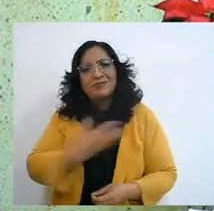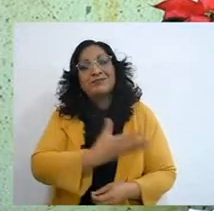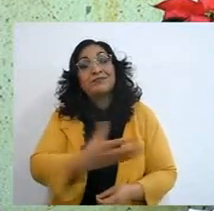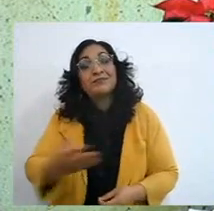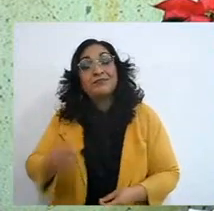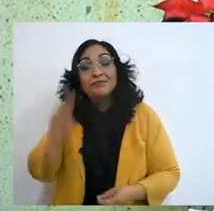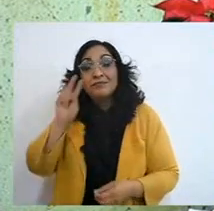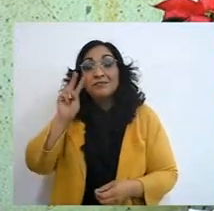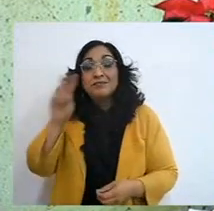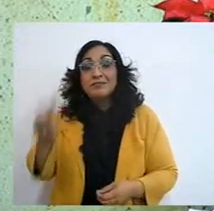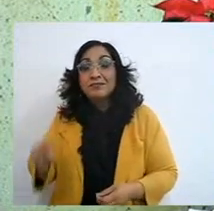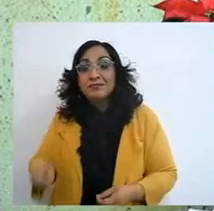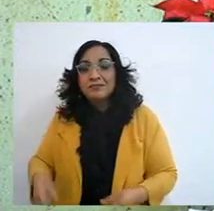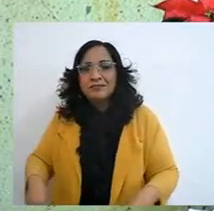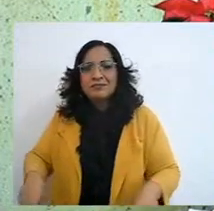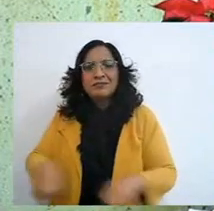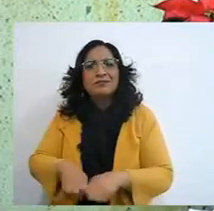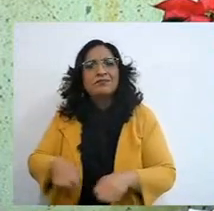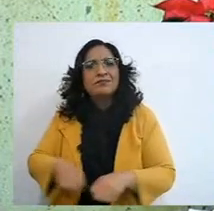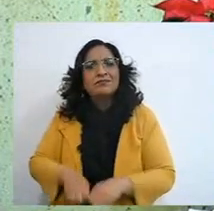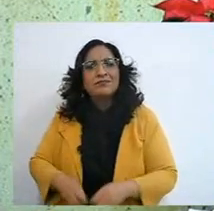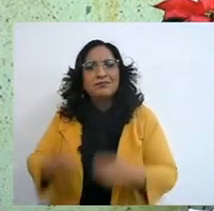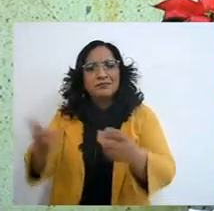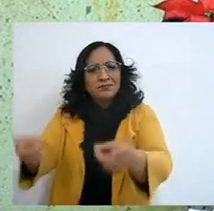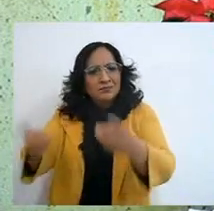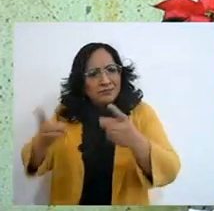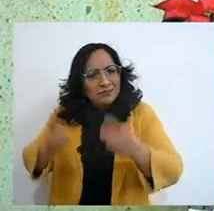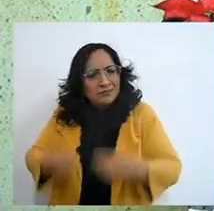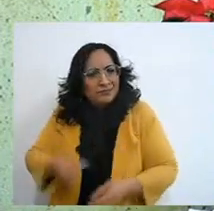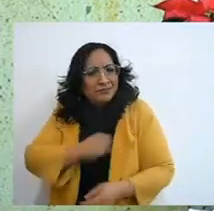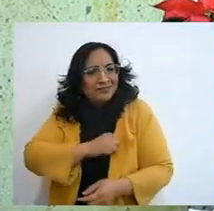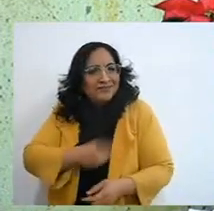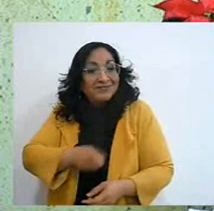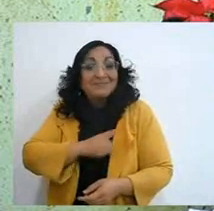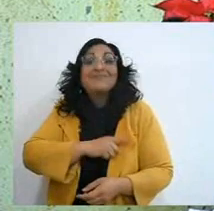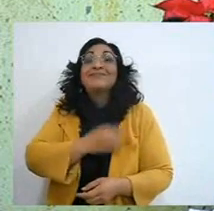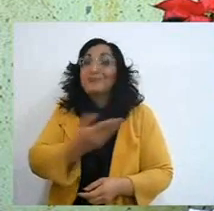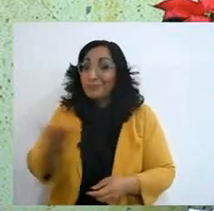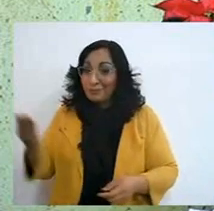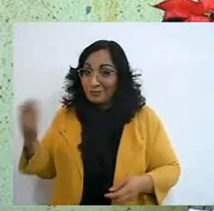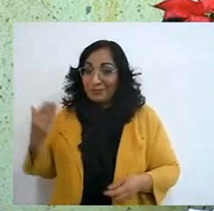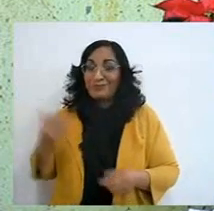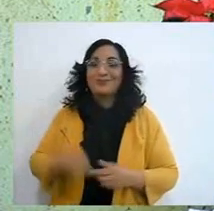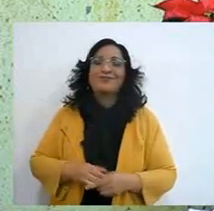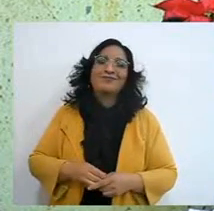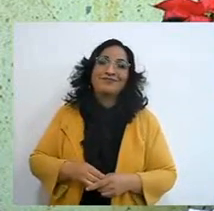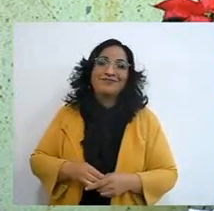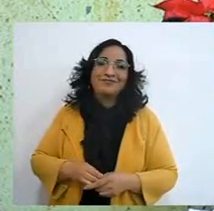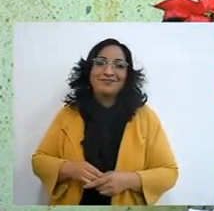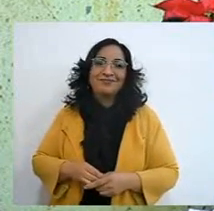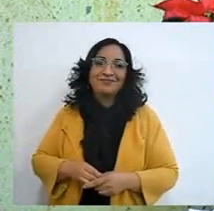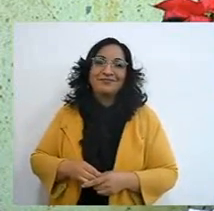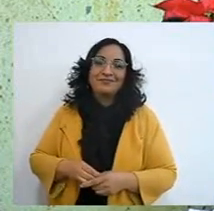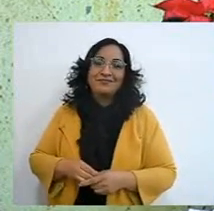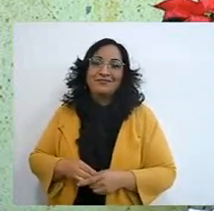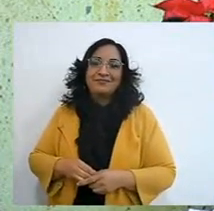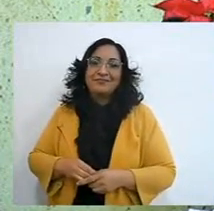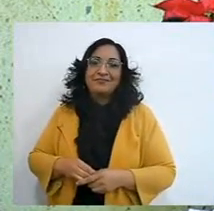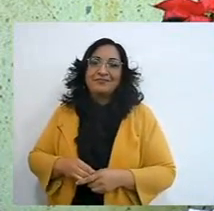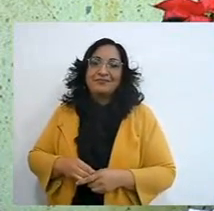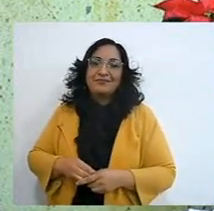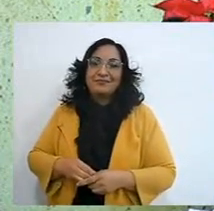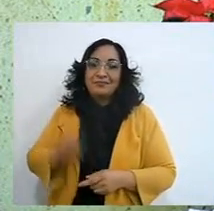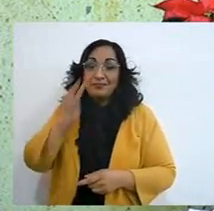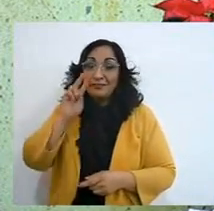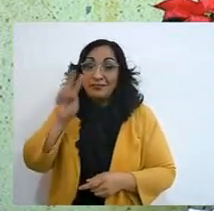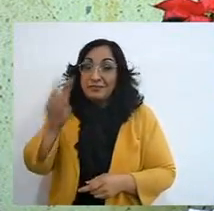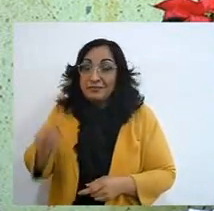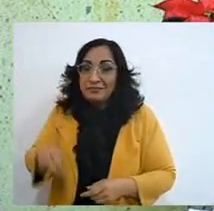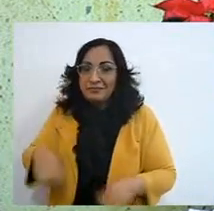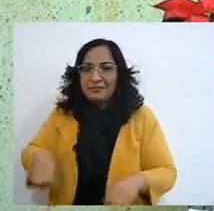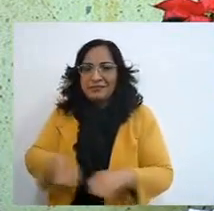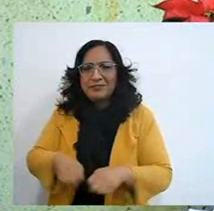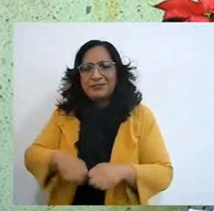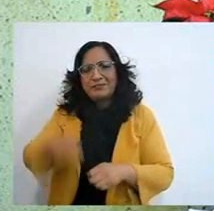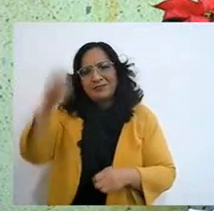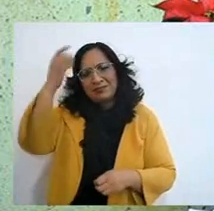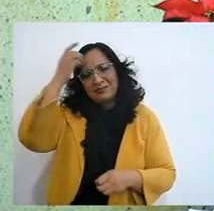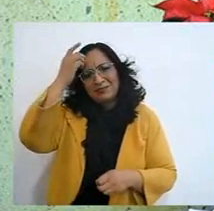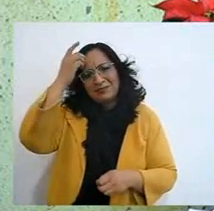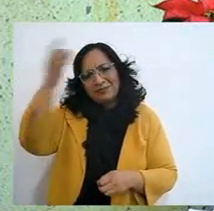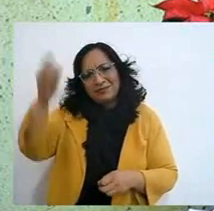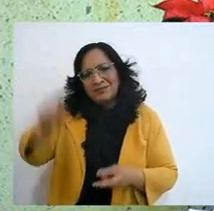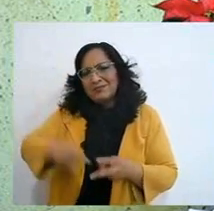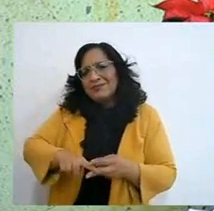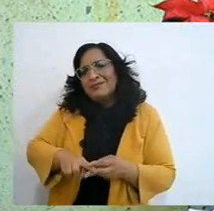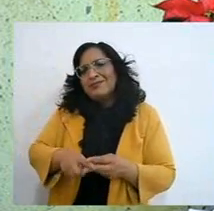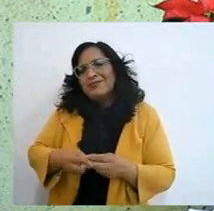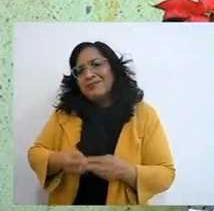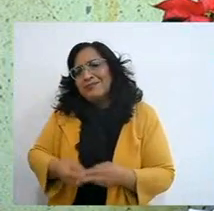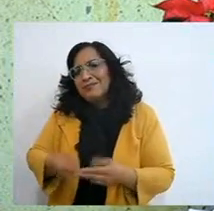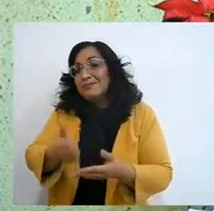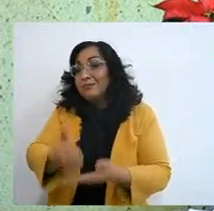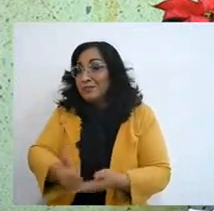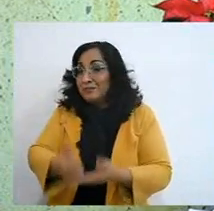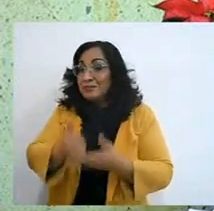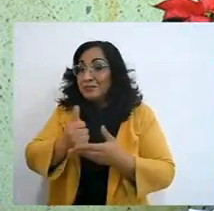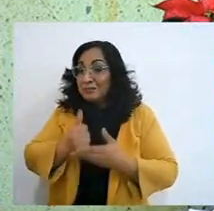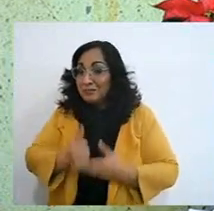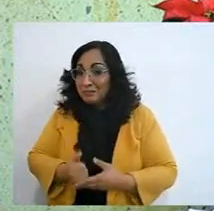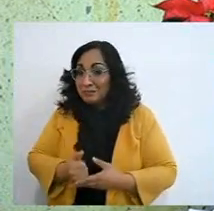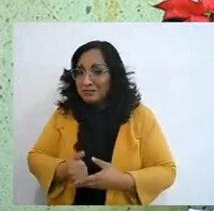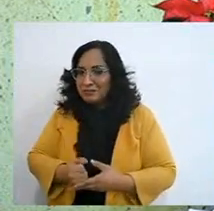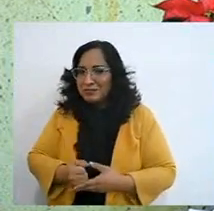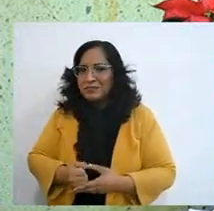the example that I just told you, the testimony was good, and I saw how the Lord began to free me from that slavery,